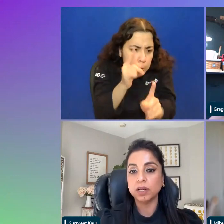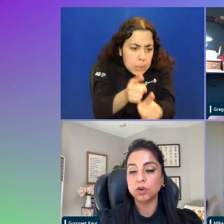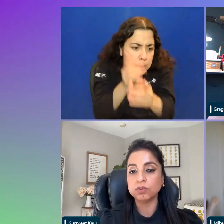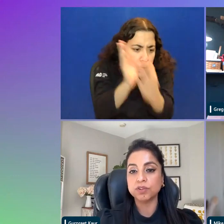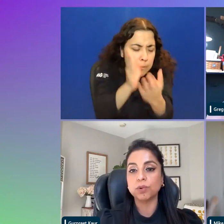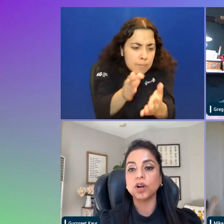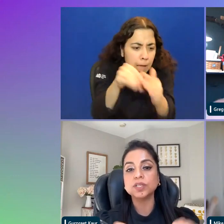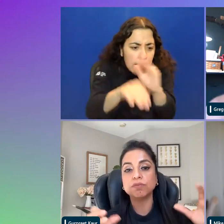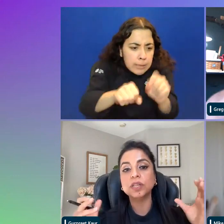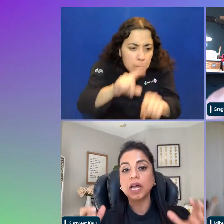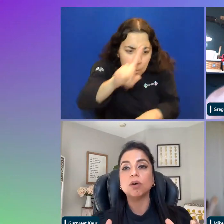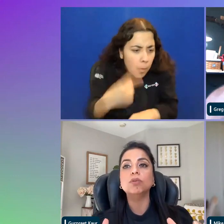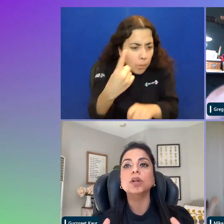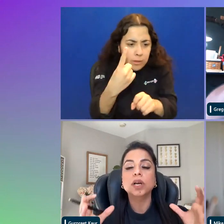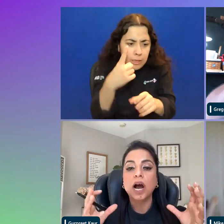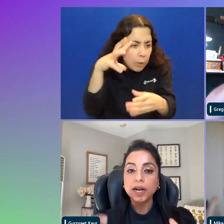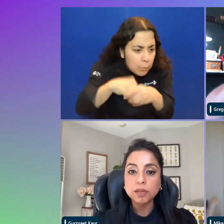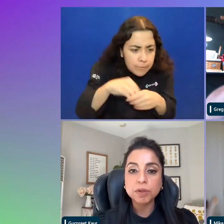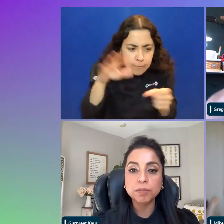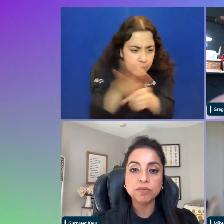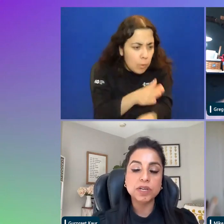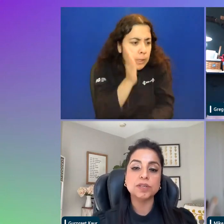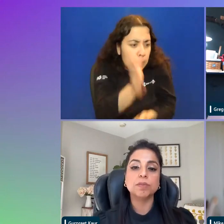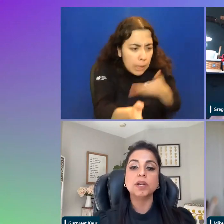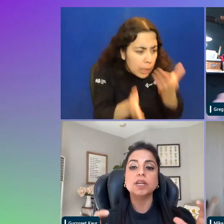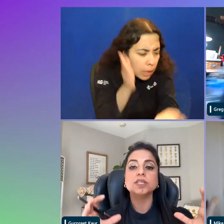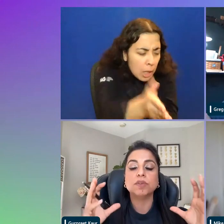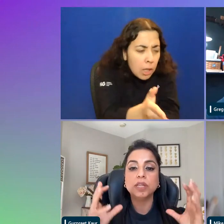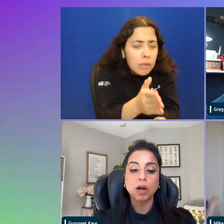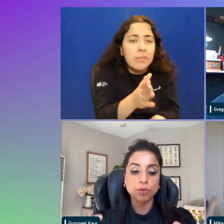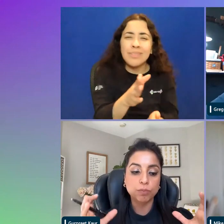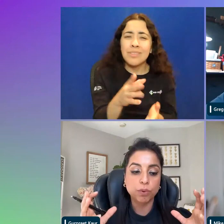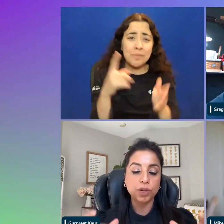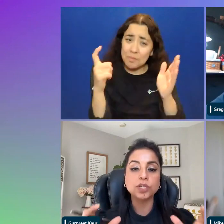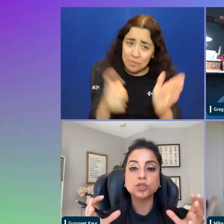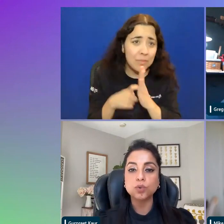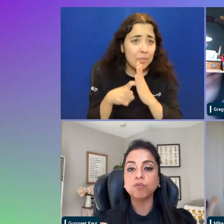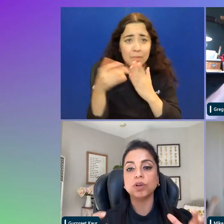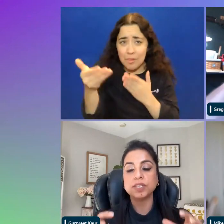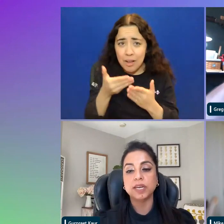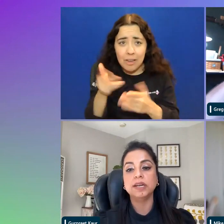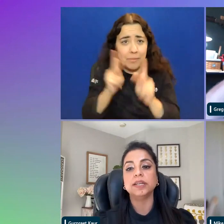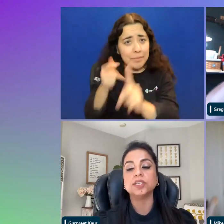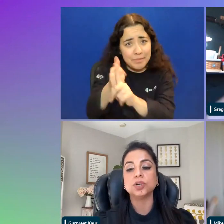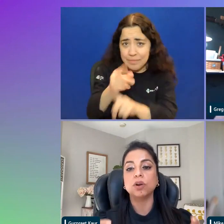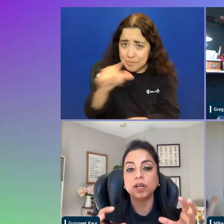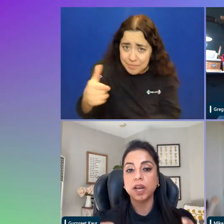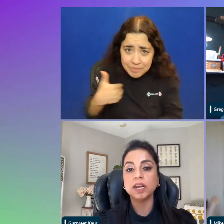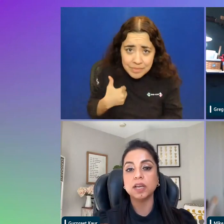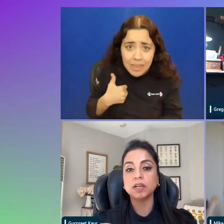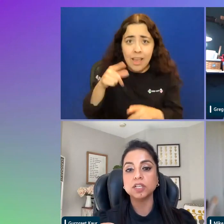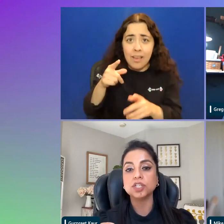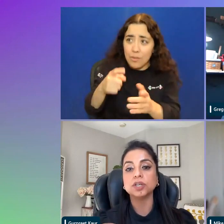products without hiring people with disabilities, without putting true focus and intention on creating a culture where all